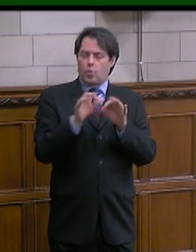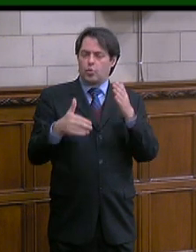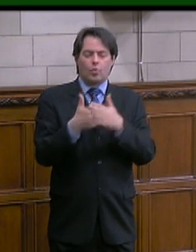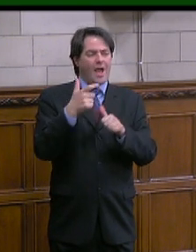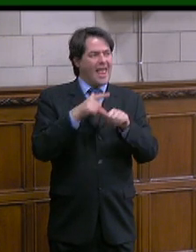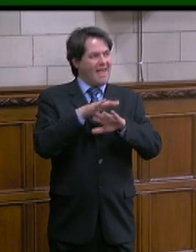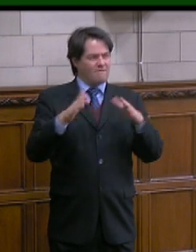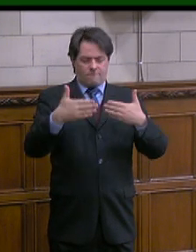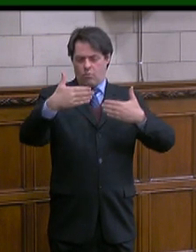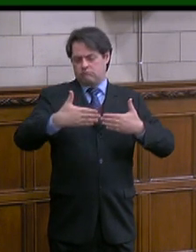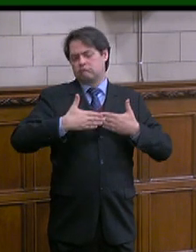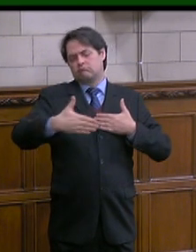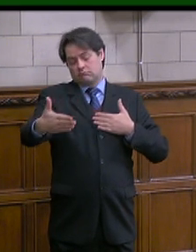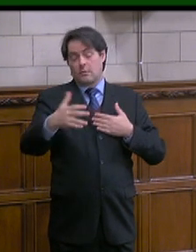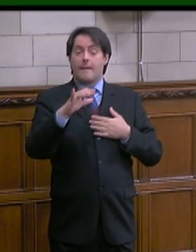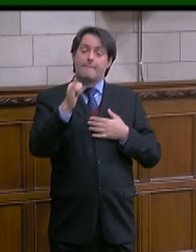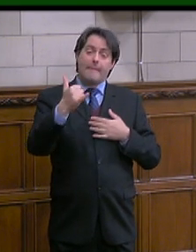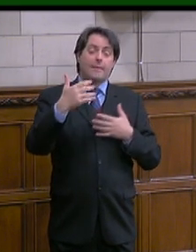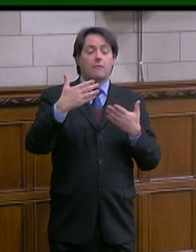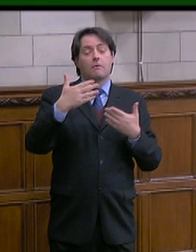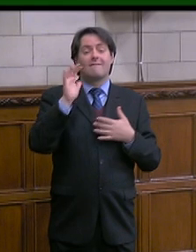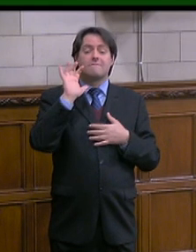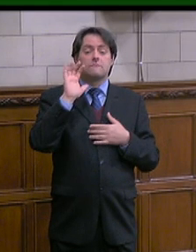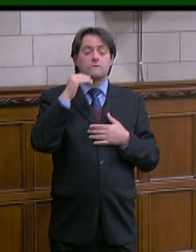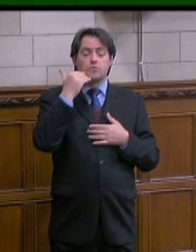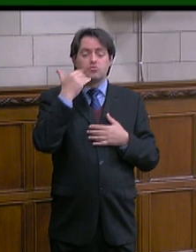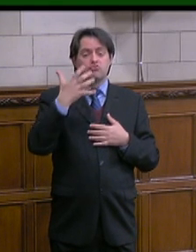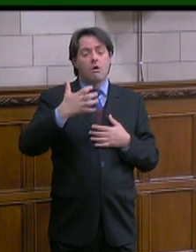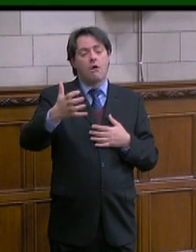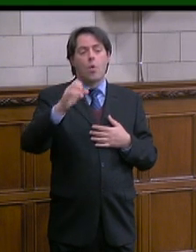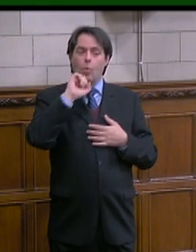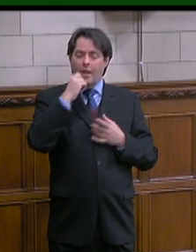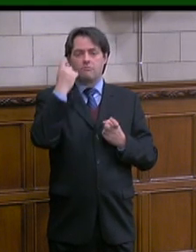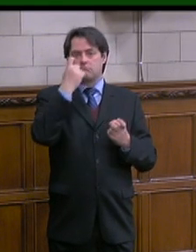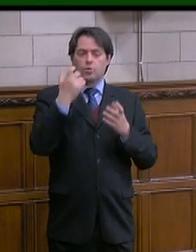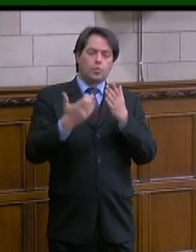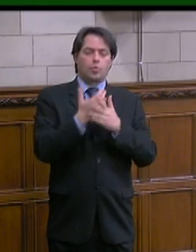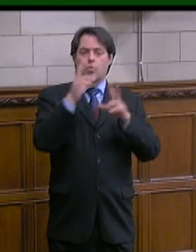That is not to say that in the longer term we will not consider new subjects for GCSEs.